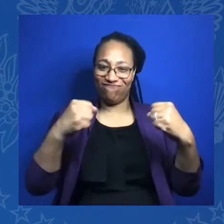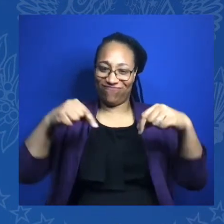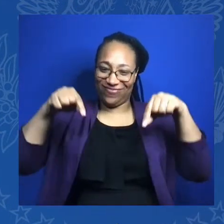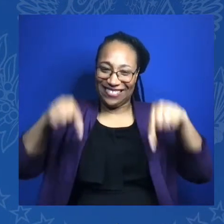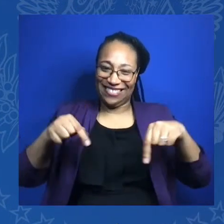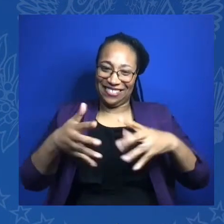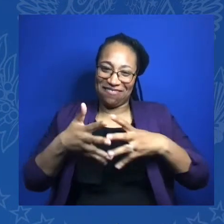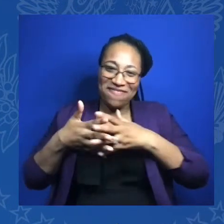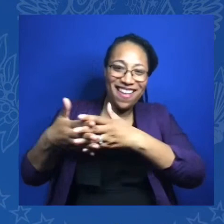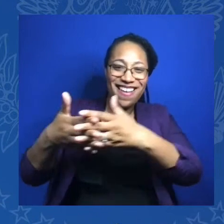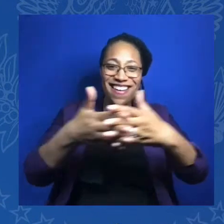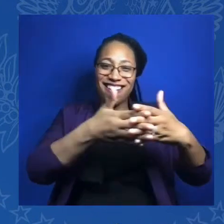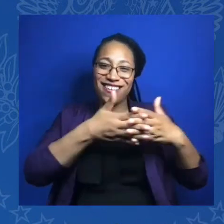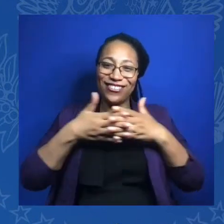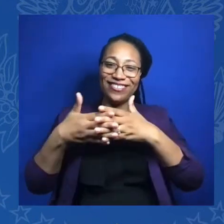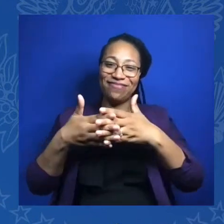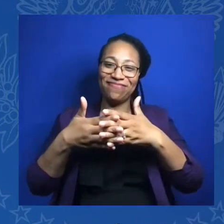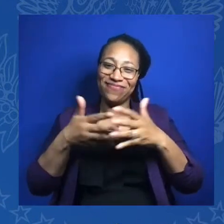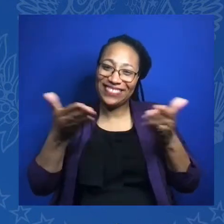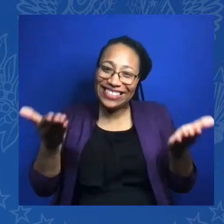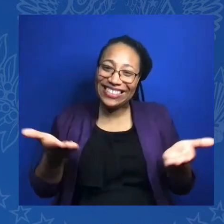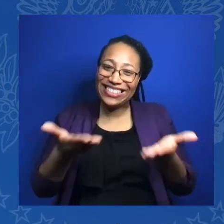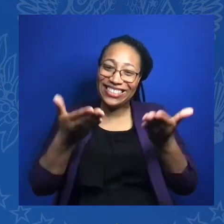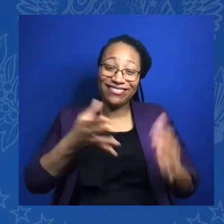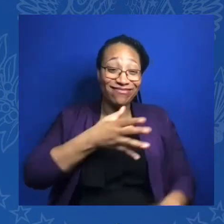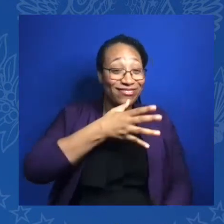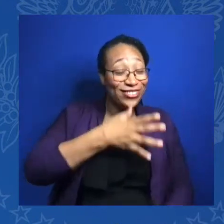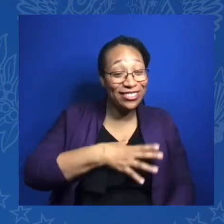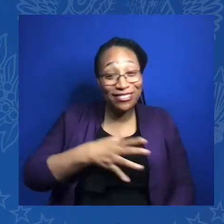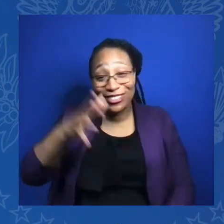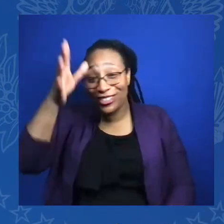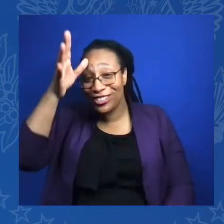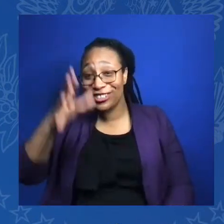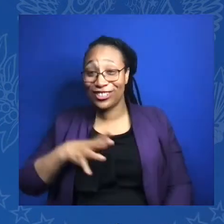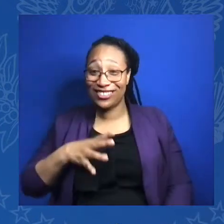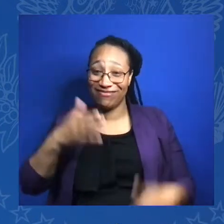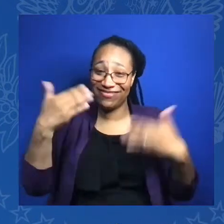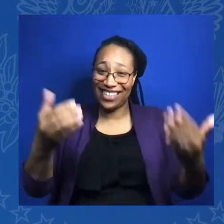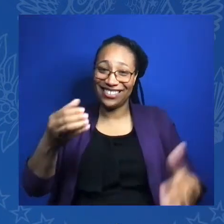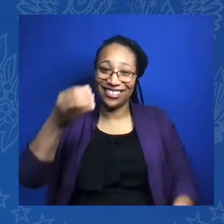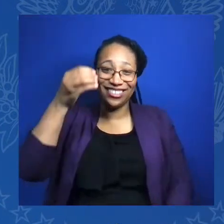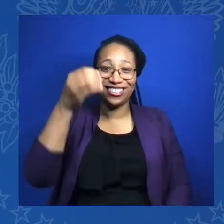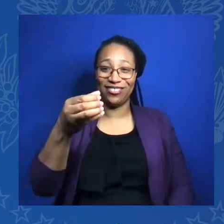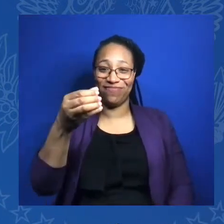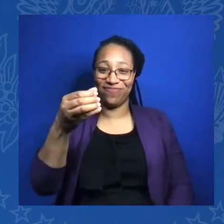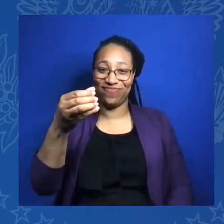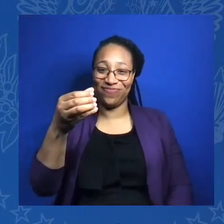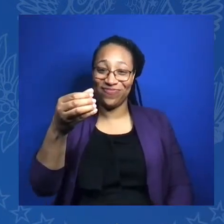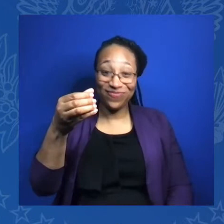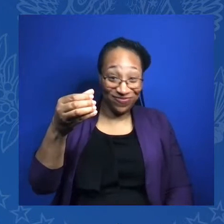Ladies and gentleman -- Can I give you that? Ms. Keith: Yes. The President: I'm going to turn this over to Roy.